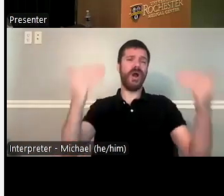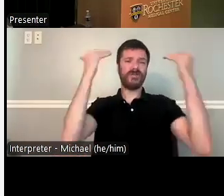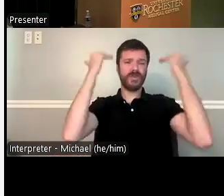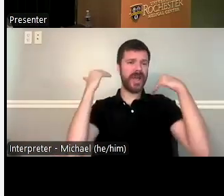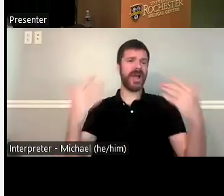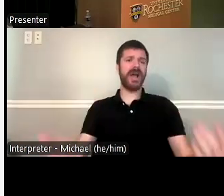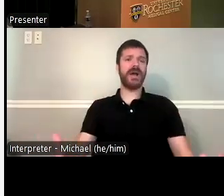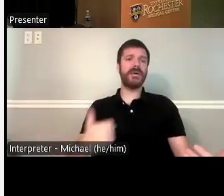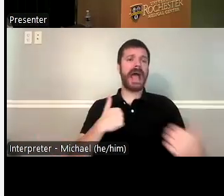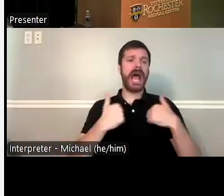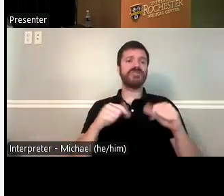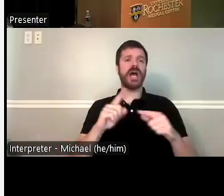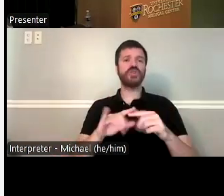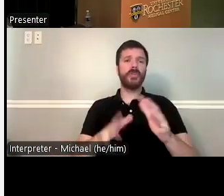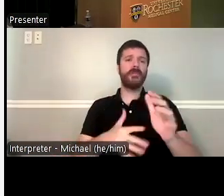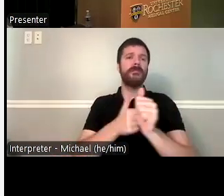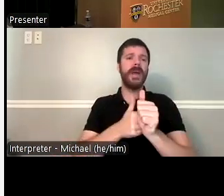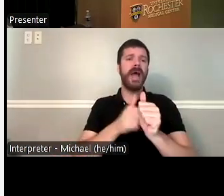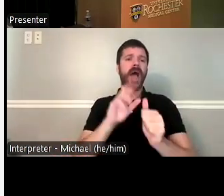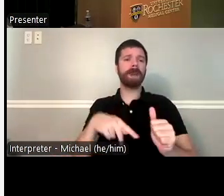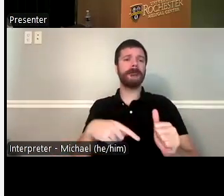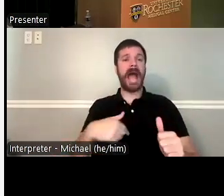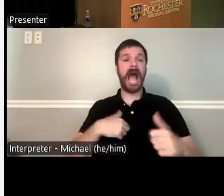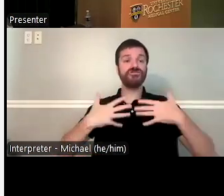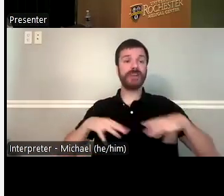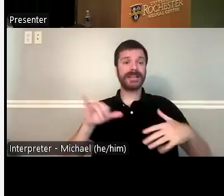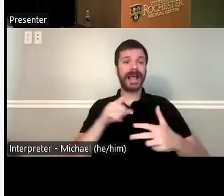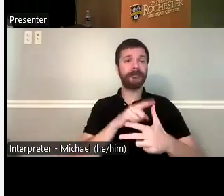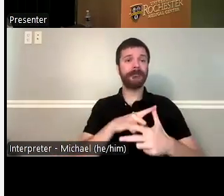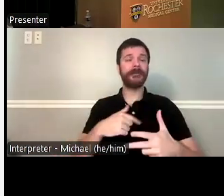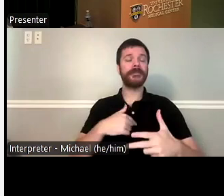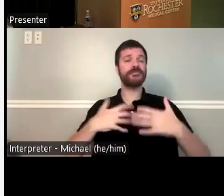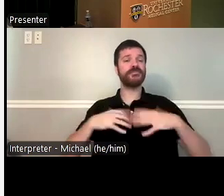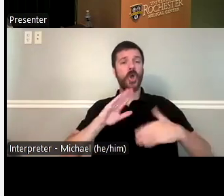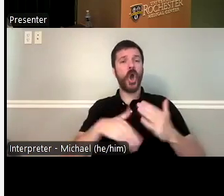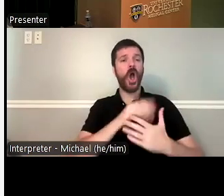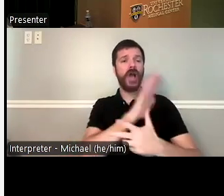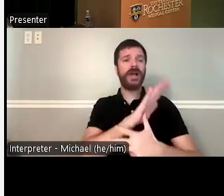make up for their loss I dressed like him I wore all of his hand-me-down clothes I tried